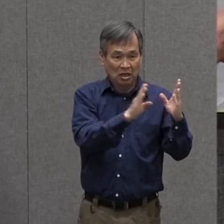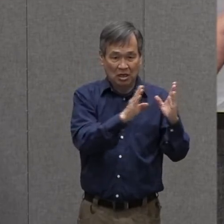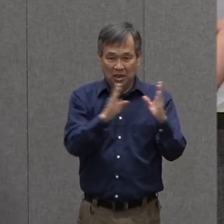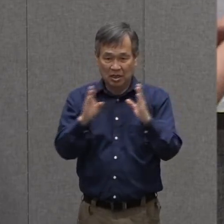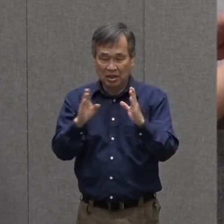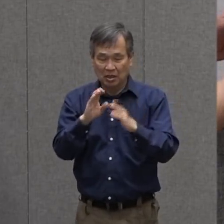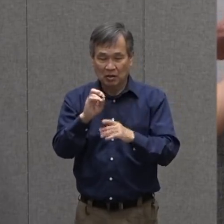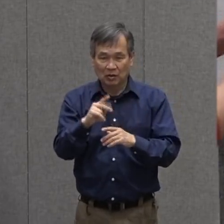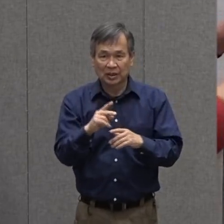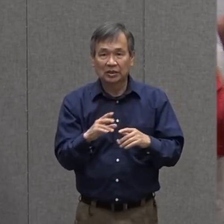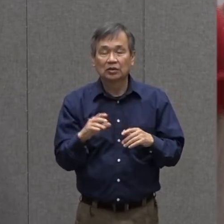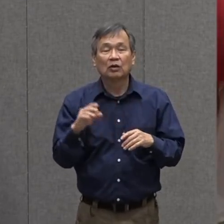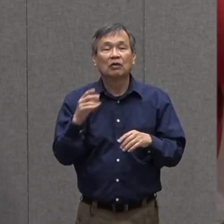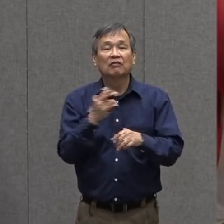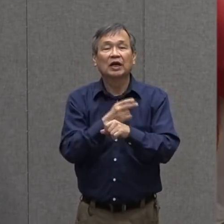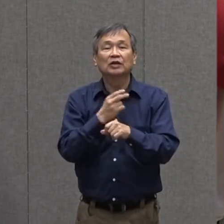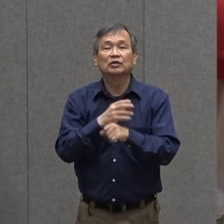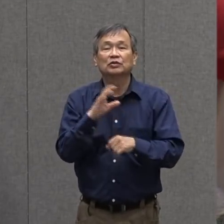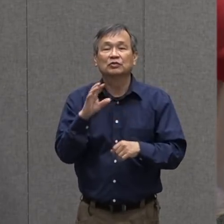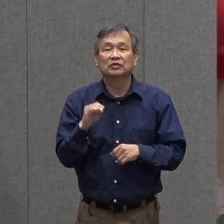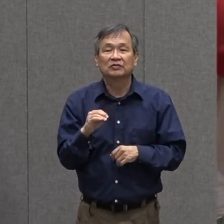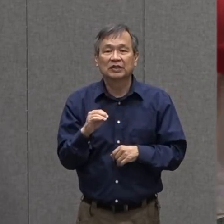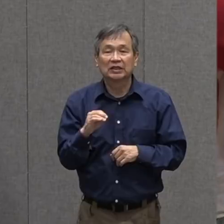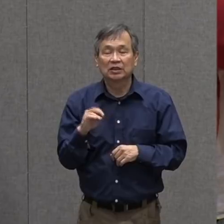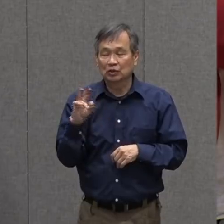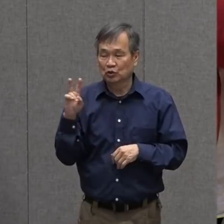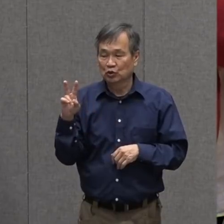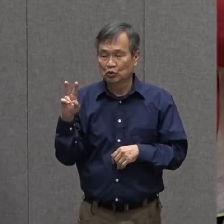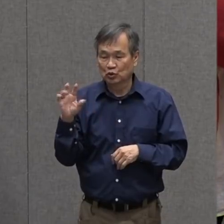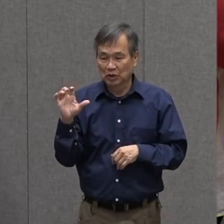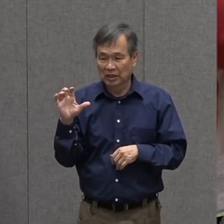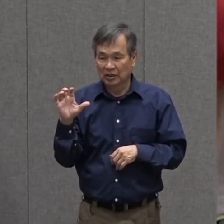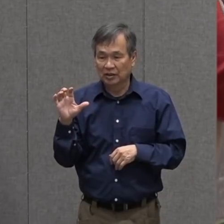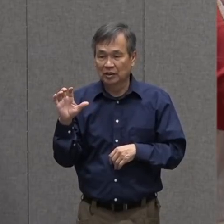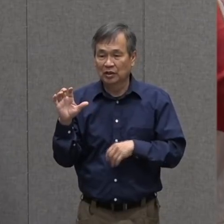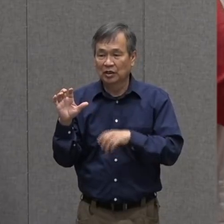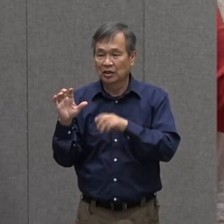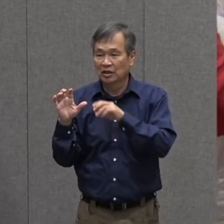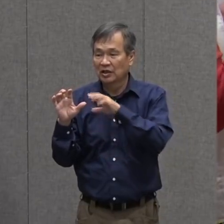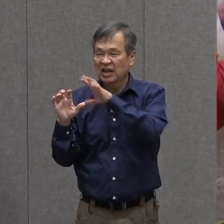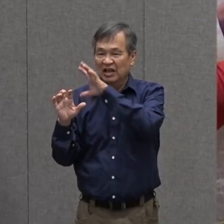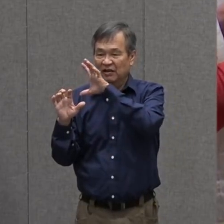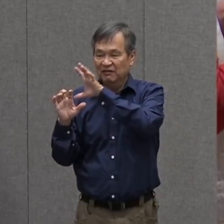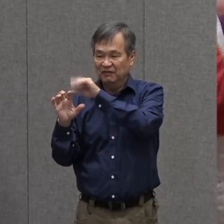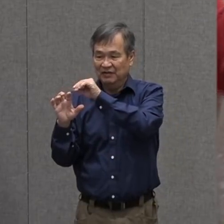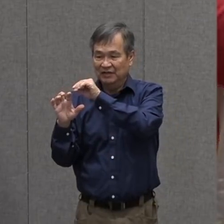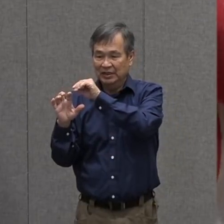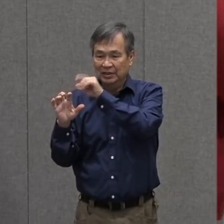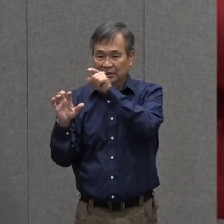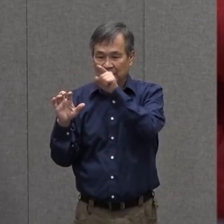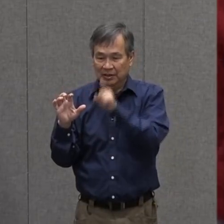So if I jumped from 200 and jumped by 50 how much would I be?